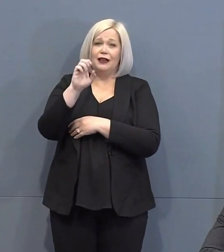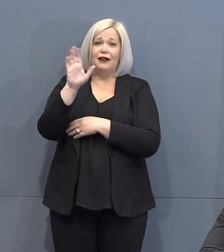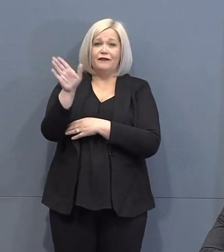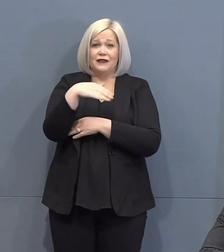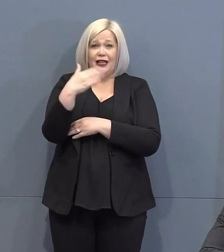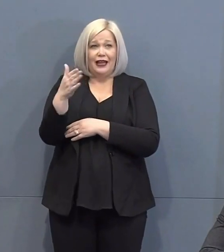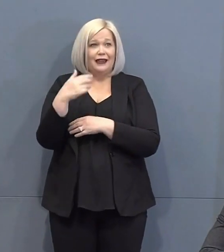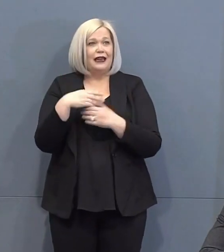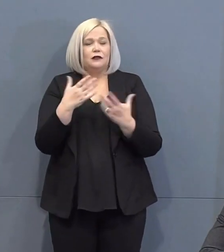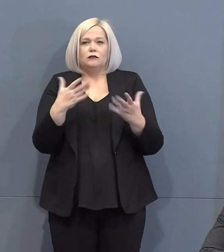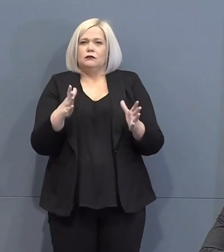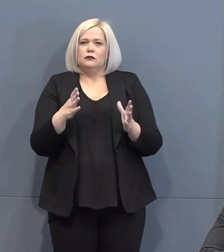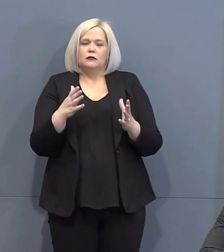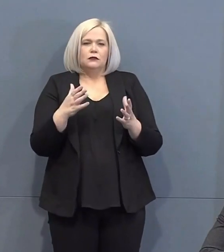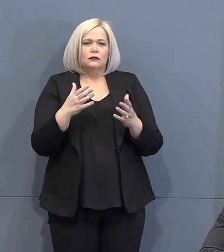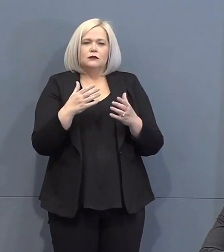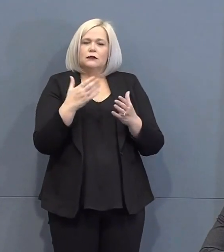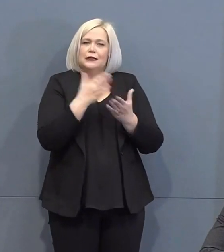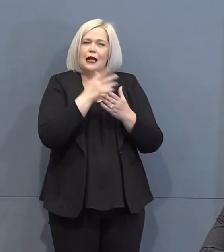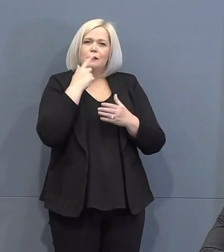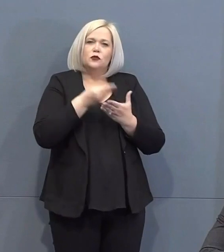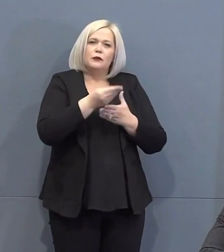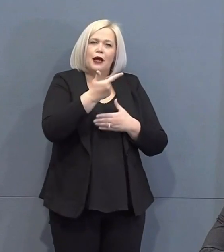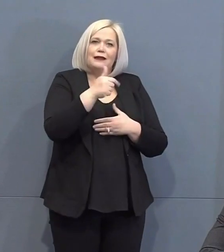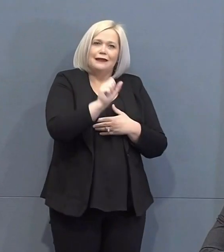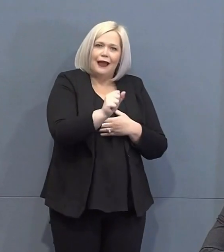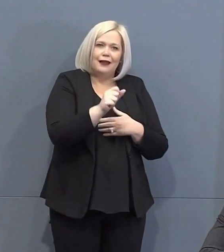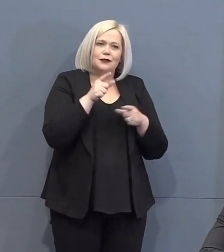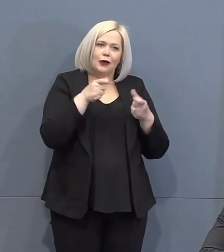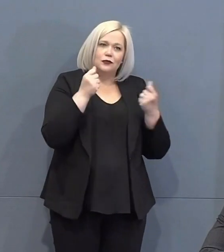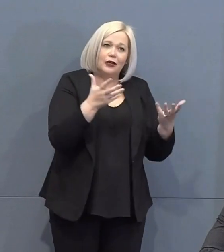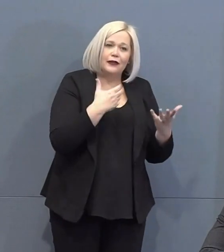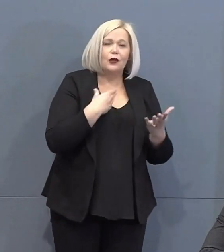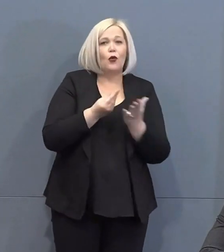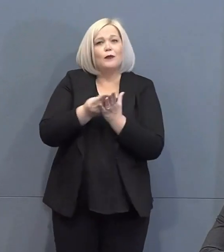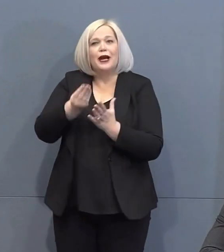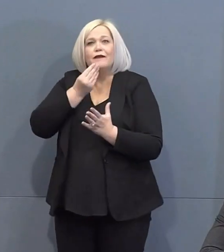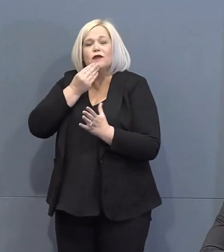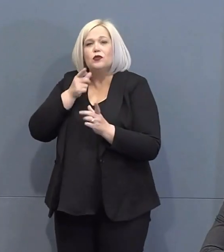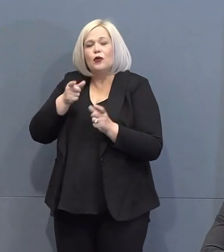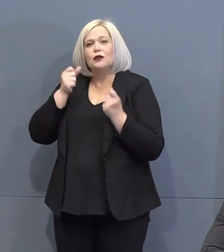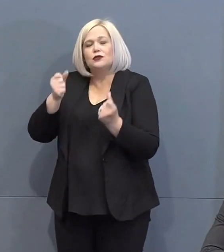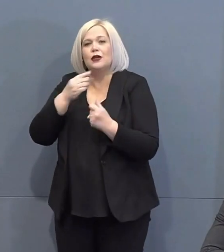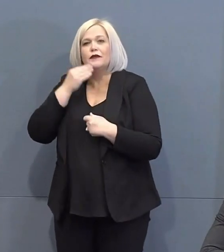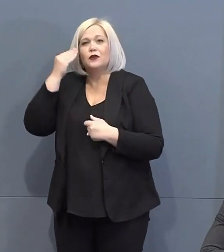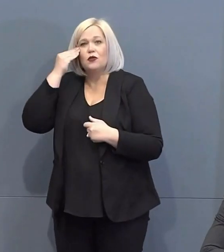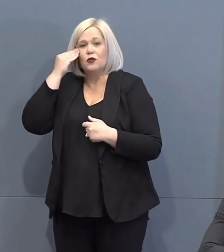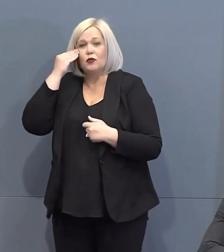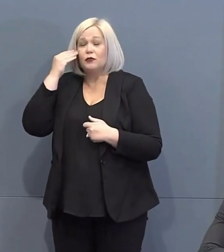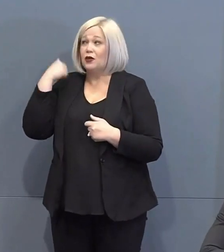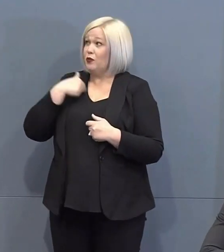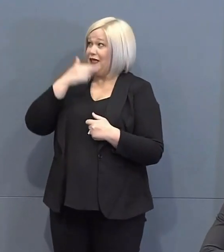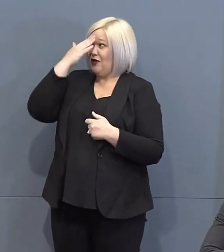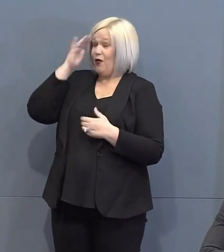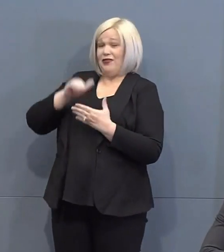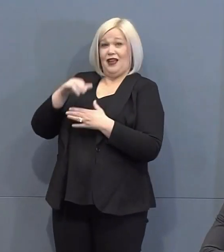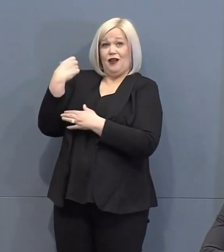I SAW SOMEONE HANDING OUT CANDY TO LITTLE KIDS BARE HANDED 4@WH PEOPLE ARE FLYING THE TO LITTLE KIDS BARE HANDED 4@WH PEOPLE ARE FLYING THE TO LITTLE KIDS BARE HANDED 4@WH PEOPLE ARE FLYING THE CONFEDERATE TO LITTLE KIDS BARE HANDED 4@WH PEOPLE ARE FLYING THE CONFEDERATE 4@FLAG TO LITTLE KIDS BARE HANDED 4@WH PEOPLE ARE FLYING THE CONFEDERATE 4@FLAG AND TO LITTLE KIDS BARE HANDED 4@WH PEOPLE ARE FLYING THE CONFEDERATE 4@FLAG AND UNTOLD PEOPLE ARE FLYING THE CONFEDERATE 4@FLAG AND UNTOLD PEOPLE ARE FLYING THE CONFEDERATE 4@FLAG AND UNTOLD NUMBERS PEOPLE ARE FLYING THE CONFEDERATE 4@FLAG AND UNTOLD NUMBERS WHO PEOPLE ARE FLYING THE CONFEDERATE 4@FLAG AND UNTOLD NUMBERS WHO GASSED PEOPLE ARE FLYING THE CONFEDERATE 4@FLAG AND UNTOLD NUMBERS WHO GASSED UP PEOPLE ARE FLYING THE CONFEDERATE 4@FLAG AND UNTOLD NUMBERS WHO GASSED UP ON PEOPLE ARE FLYING THE CONFEDERATE 4@FLAG AND UNTOLD NUMBERS WHO GASSED UP ON THE CONFEDERATE 4@FLAG AND UNTOLD NUMBERS WHO GASSED UP ON THE CONFEDERATE 4@FLAG AND UNTOLD NUMBERS WHO GASSED UP ON THE WAY CONFEDERATE 4@FLAG AND UNTOLD NUMBERS WHO GASSED UP ON THE WAY HERE CONFEDERATE 4@FLAG AND UNTOLD NUMBERS WHO GASSED UP ON THE WAY HERE BIRX CONFEDERATE 4@FLAG AND UNTOLD NUMBERS WHO GASSED UP ON THE WAY HERE BIRX GRABBED CONFEDERATE 4@FLAG AND UNTOLD NUMBERS WHO GASSED UP ON THE WAY HERE BIRX GRABBED A CONFEDERATE 4@FLAG AND UNTOLD NUMBERS WHO GASSED UP ON THE WAY HERE BIRX GRABBED A BITE CONFEDERATE 4@FLAG AND UNTOLD NUMBERS WHO GASSED UP ON THE WAY HERE BIRX GRABBED A BITE ON NUMBERS WHO GASSED UP ON THE WAY HERE BIRX GRABBED A BITE ON NUMBERS WHO GASSED UP ON THE WAY HERE BIRX GRABBED A BITE ON THE NUMBERS WHO GASSED UP ON THE WAY HERE BIRX GRABBED A BITE ON THE WAY NUMBERS WHO GASSED UP ON THE WAY HERE BIRX GRABBED A BITE ON THE WAY HOME. NUMBERS WHO GASSED UP ON THE WAY HERE BIRX GRABBED A BITE ON THE WAY HOME. WE